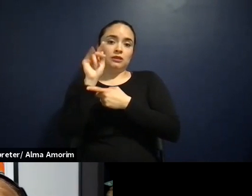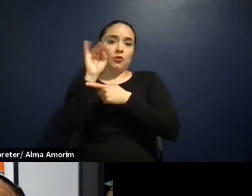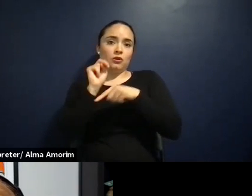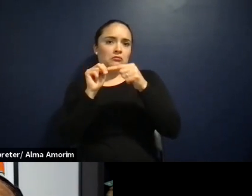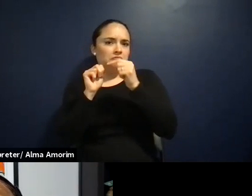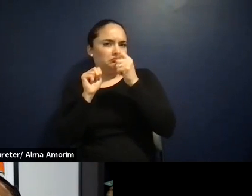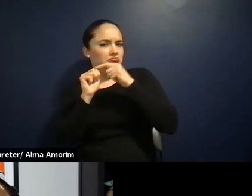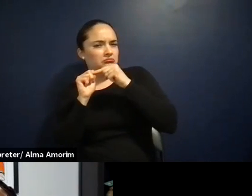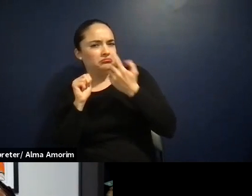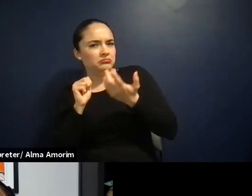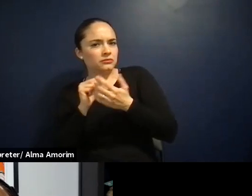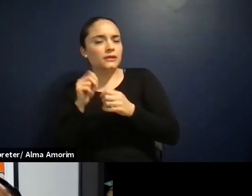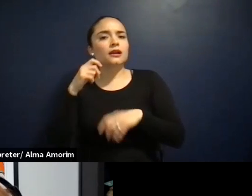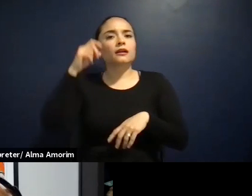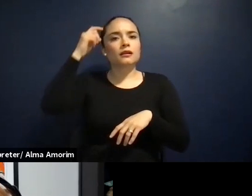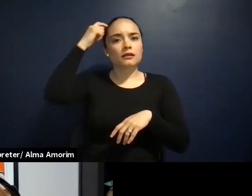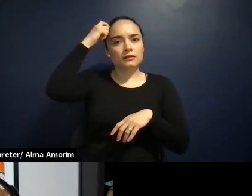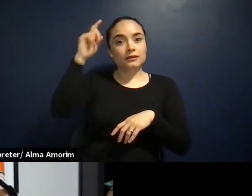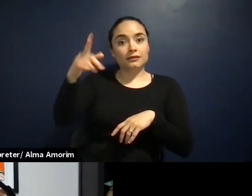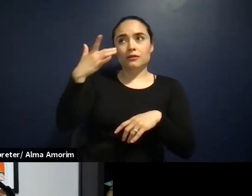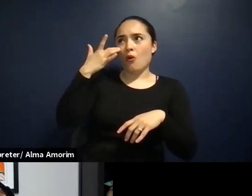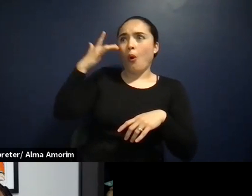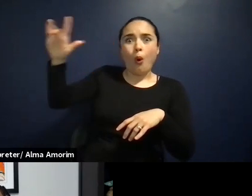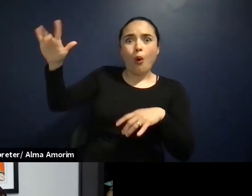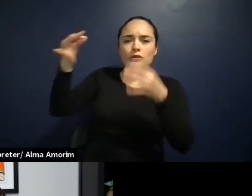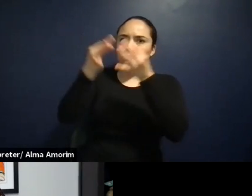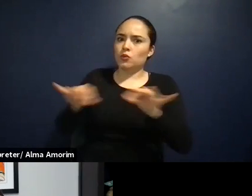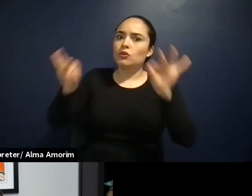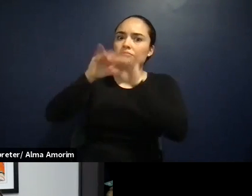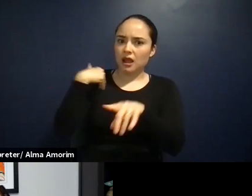you know, it's a squishy rock, I mentioned that, but gold has some of the most interesting